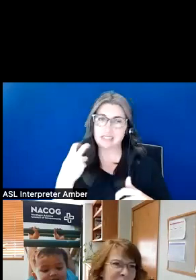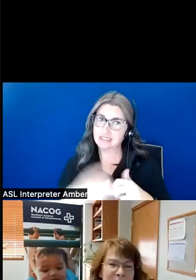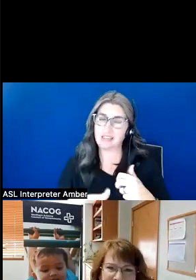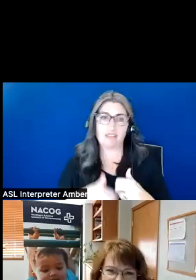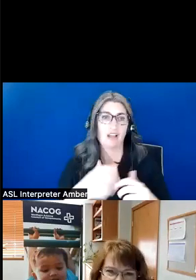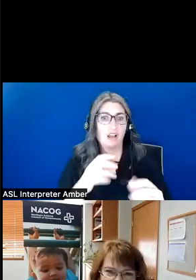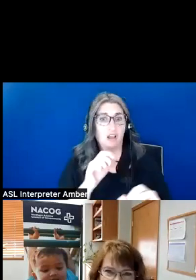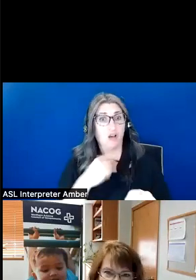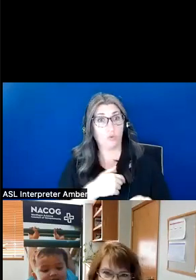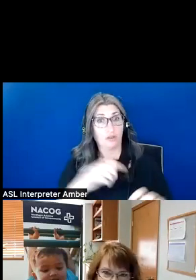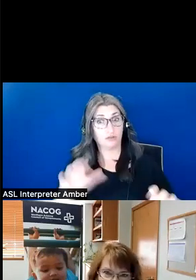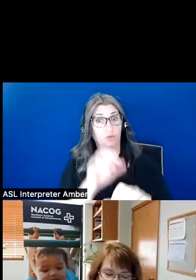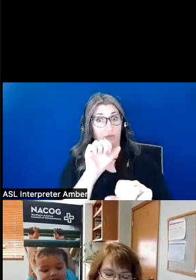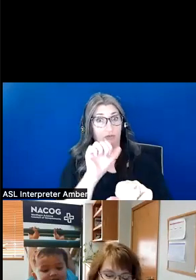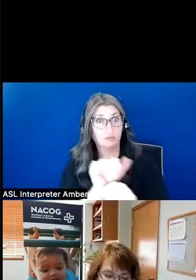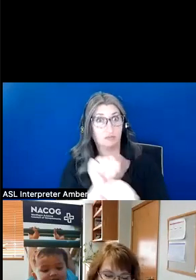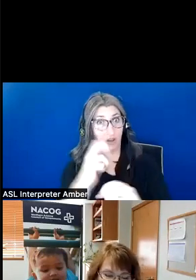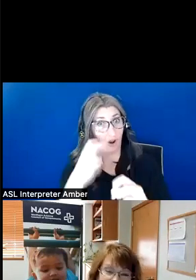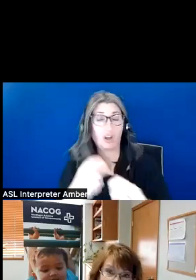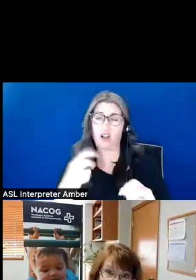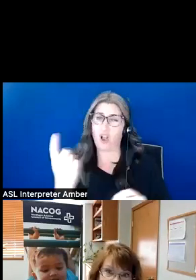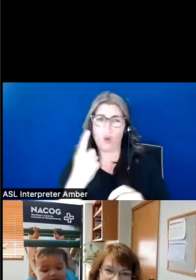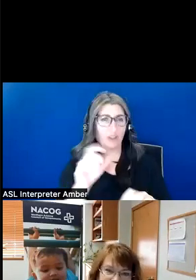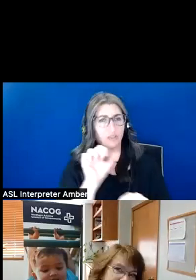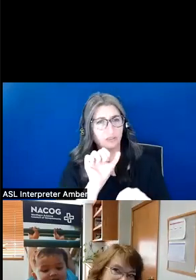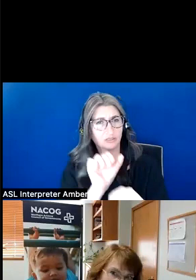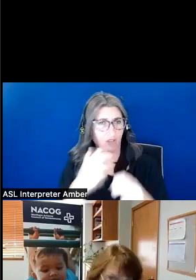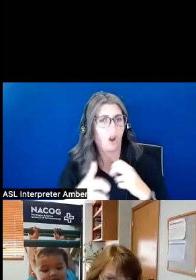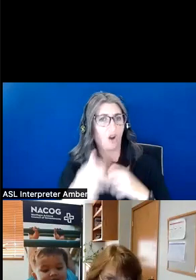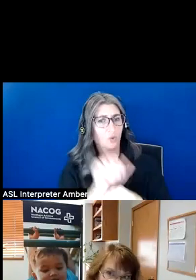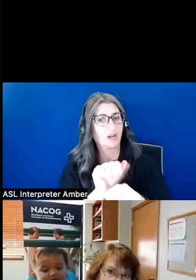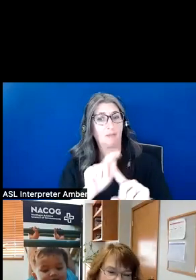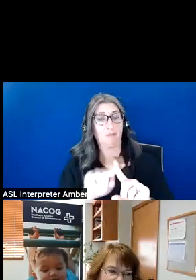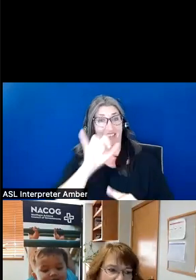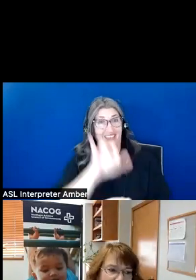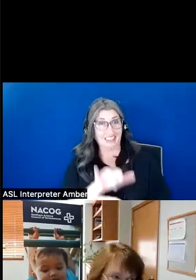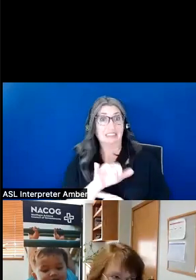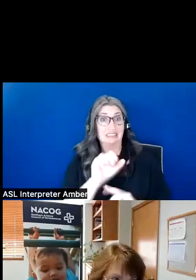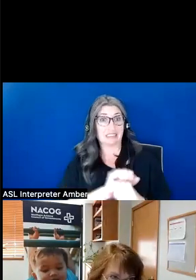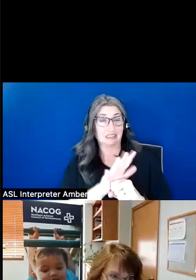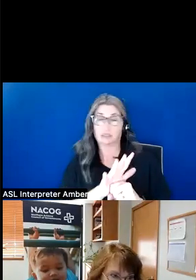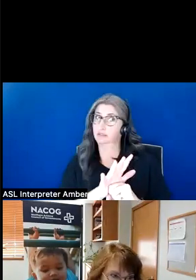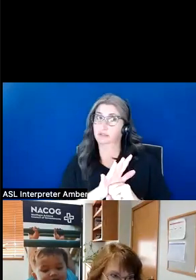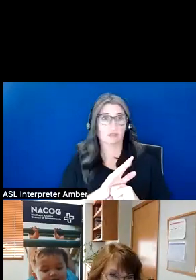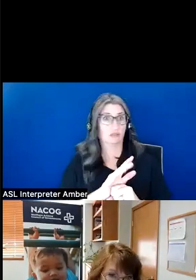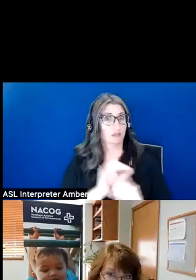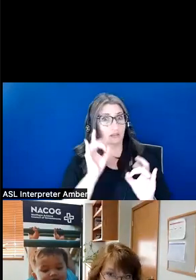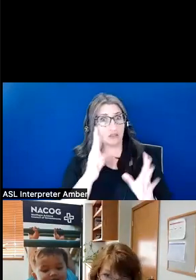We've always done hard work in education, but this? This was unexpectedly hard, unprecedented times.